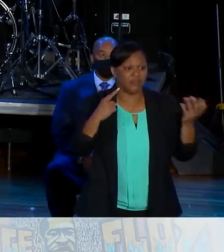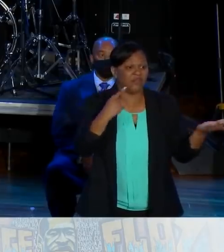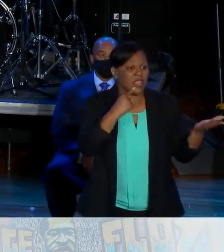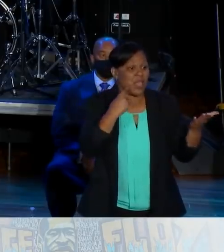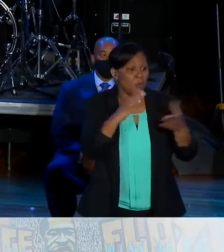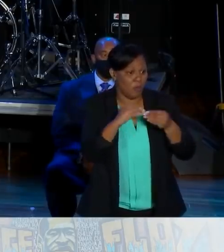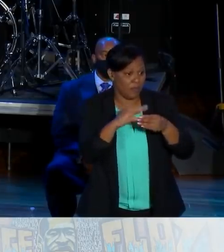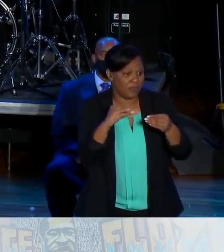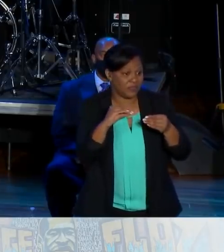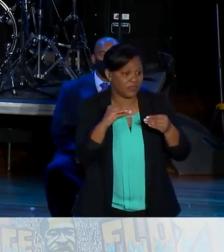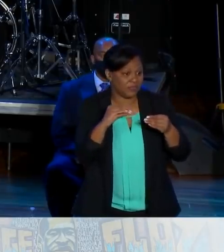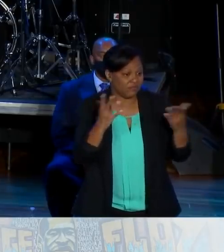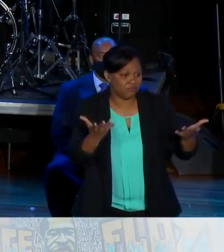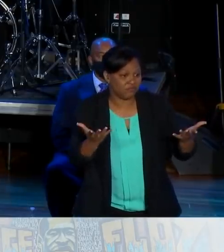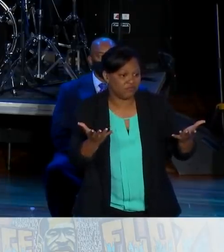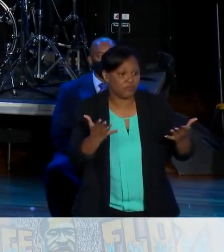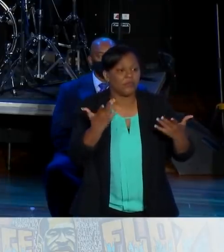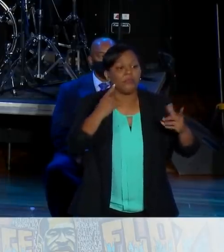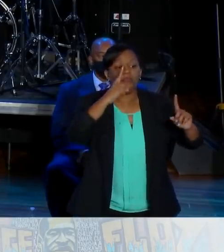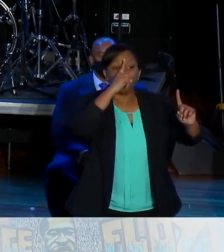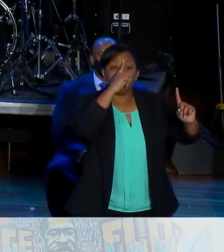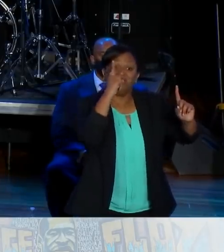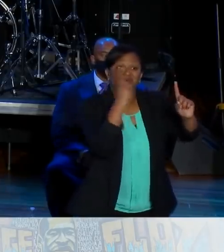AS THOMAS JEFFERSON SAID IN THE DECLARATION OF INDEPENDENCE